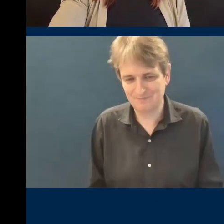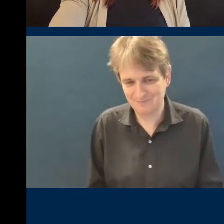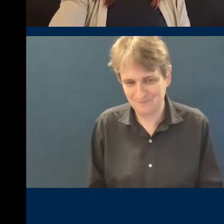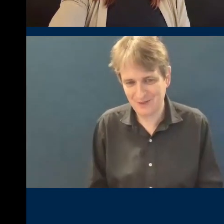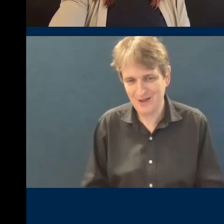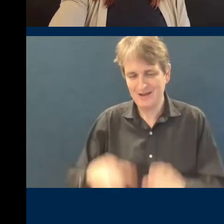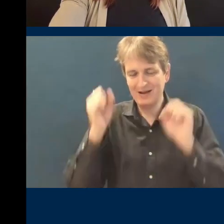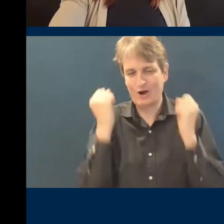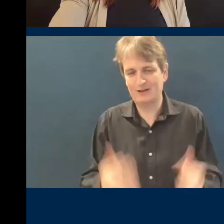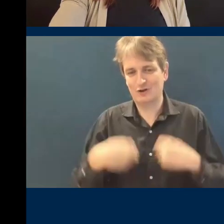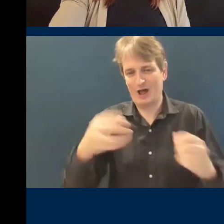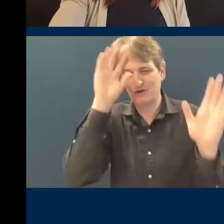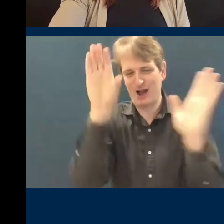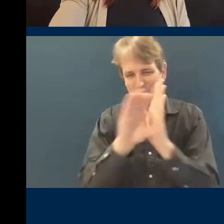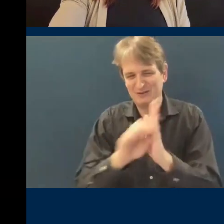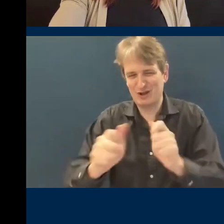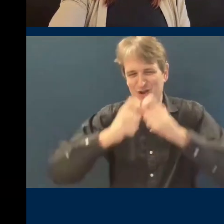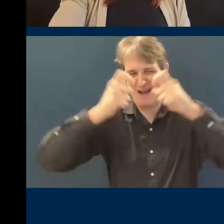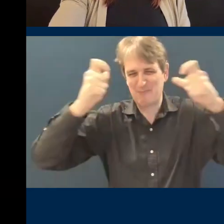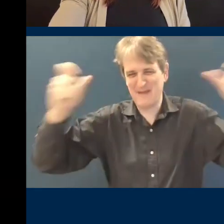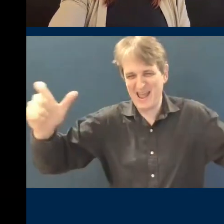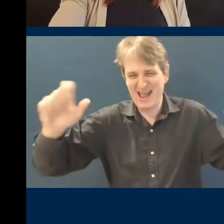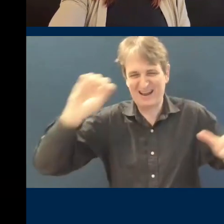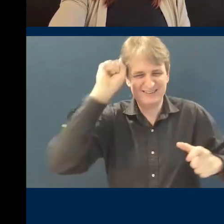Next slide, please. So